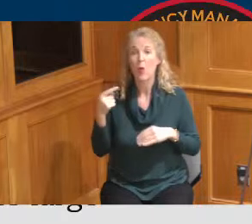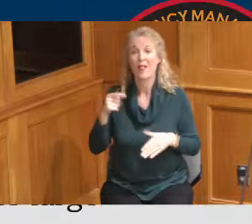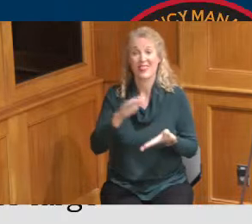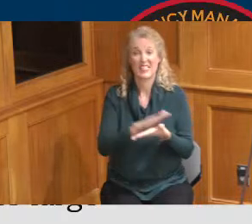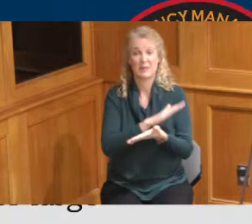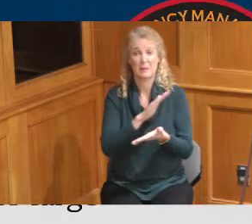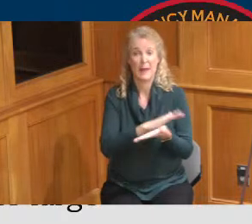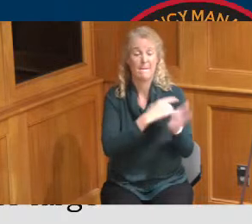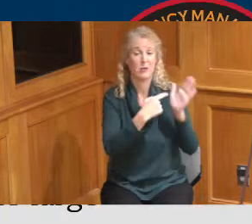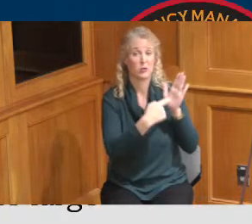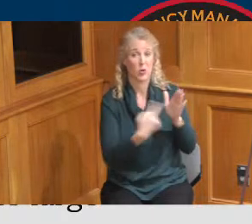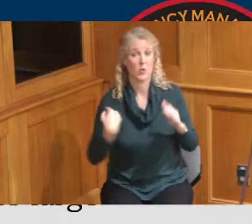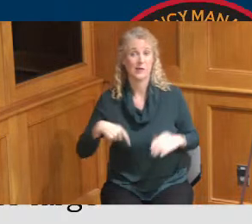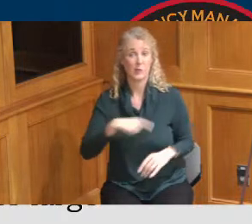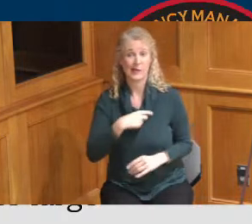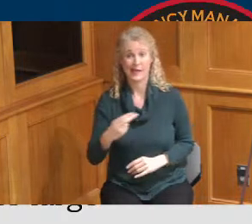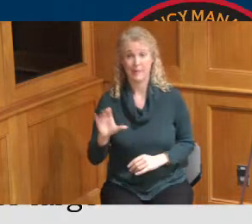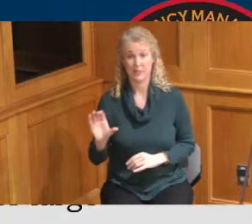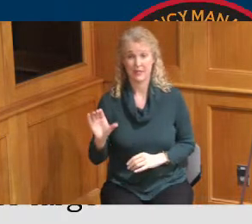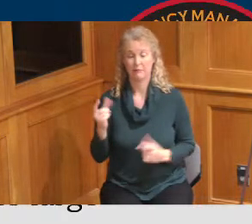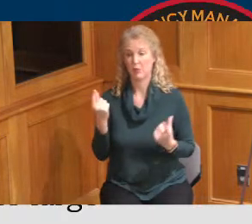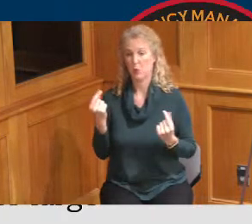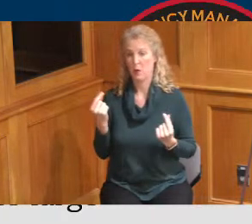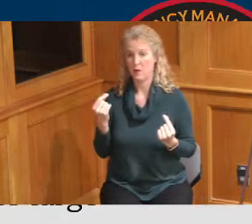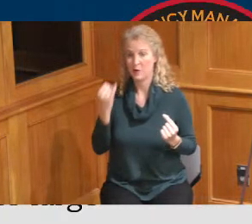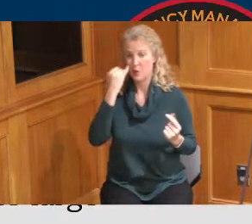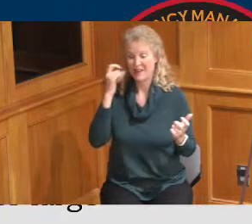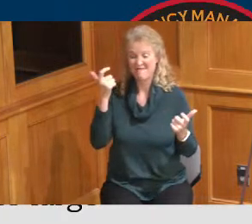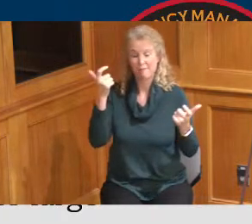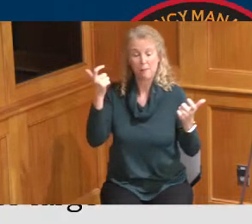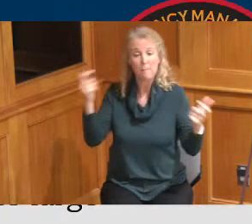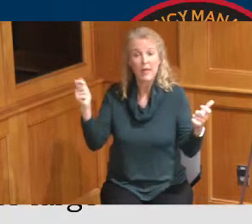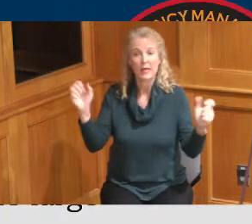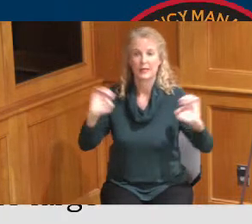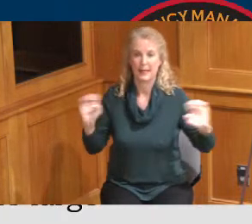how Hamilton County will respond to large scale emergency or disaster it also helps outline for